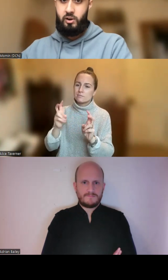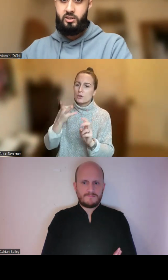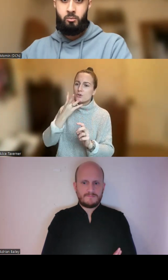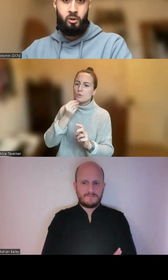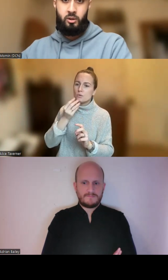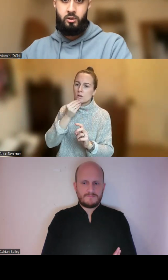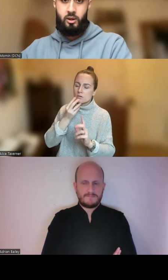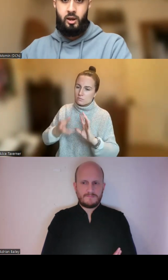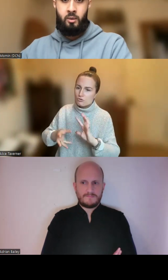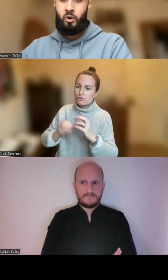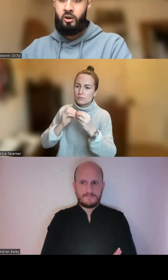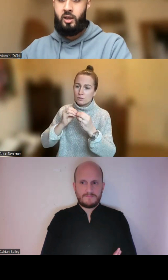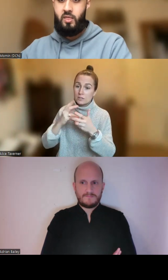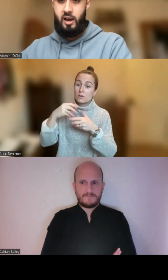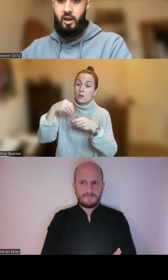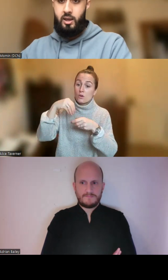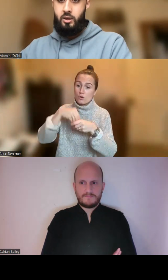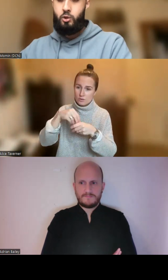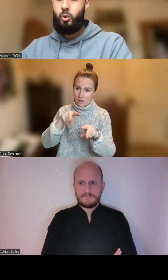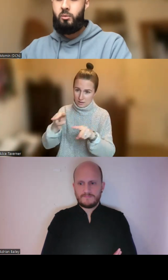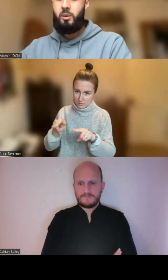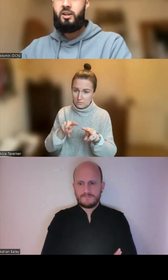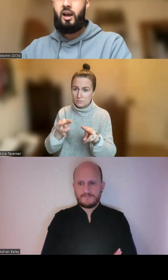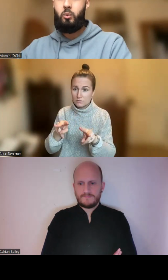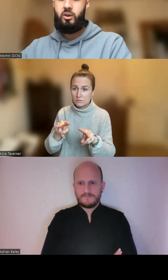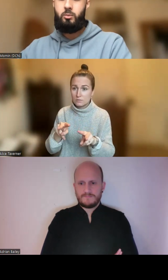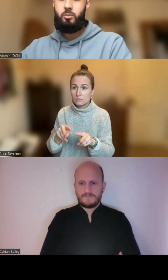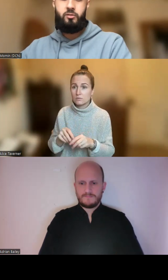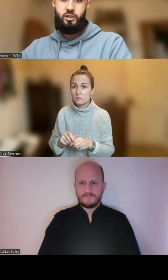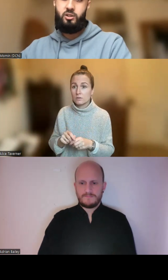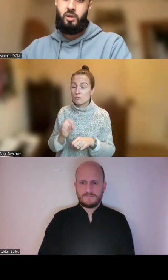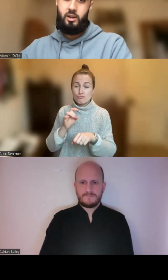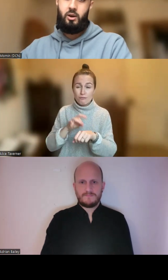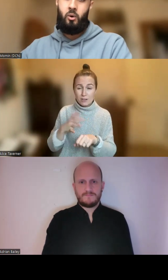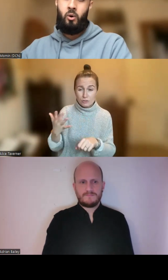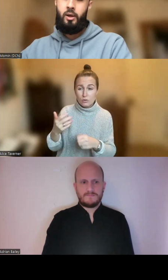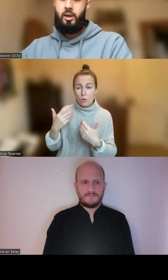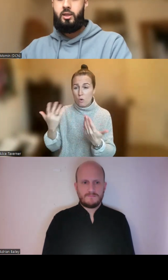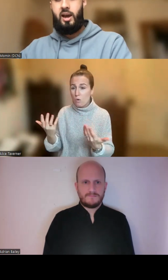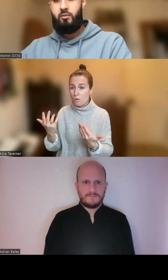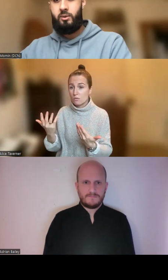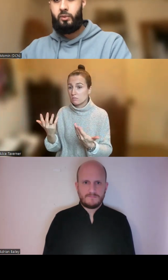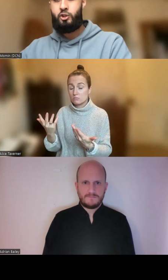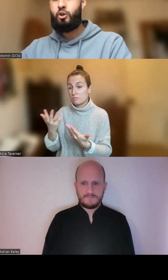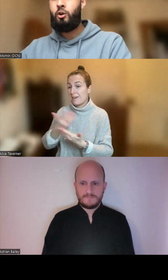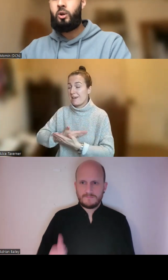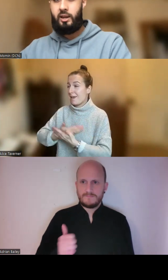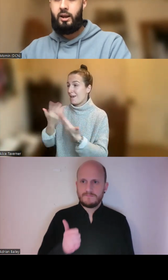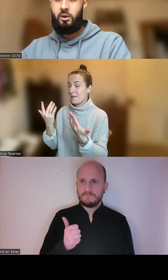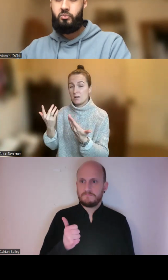so very simple content that you wouldn't be able to tell whether a professional has made it or they haven't. It shouldn't look like an ad